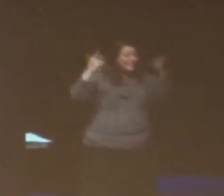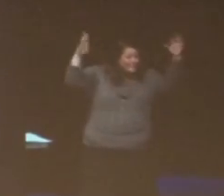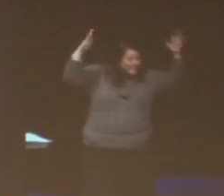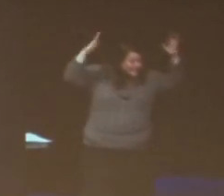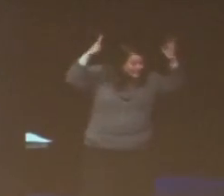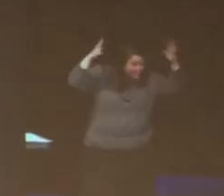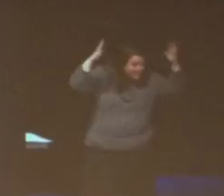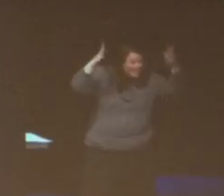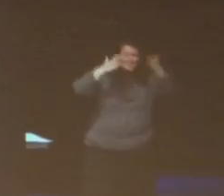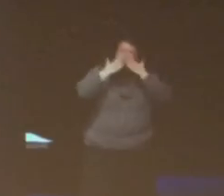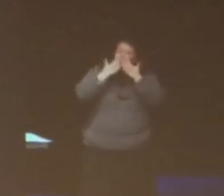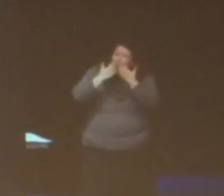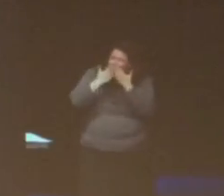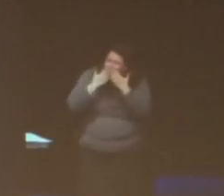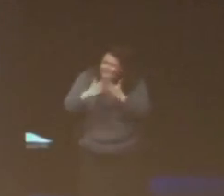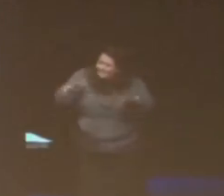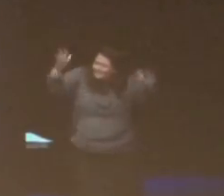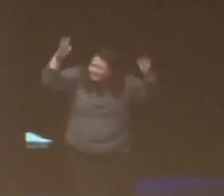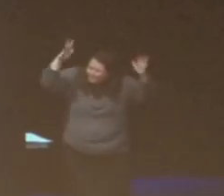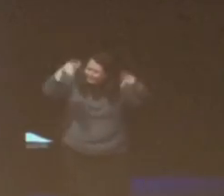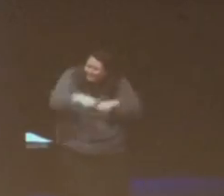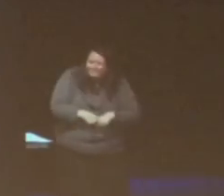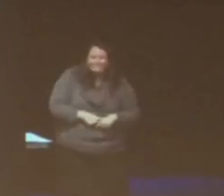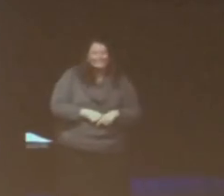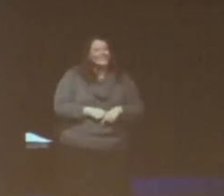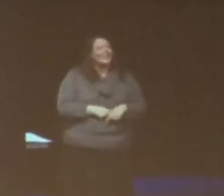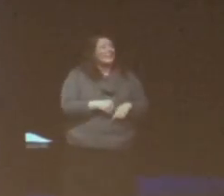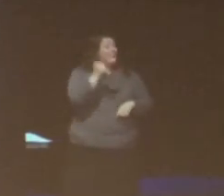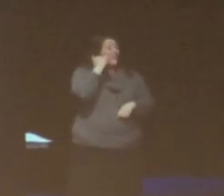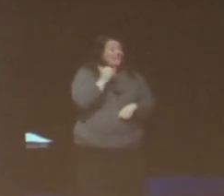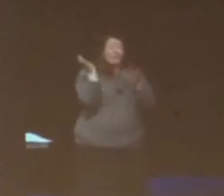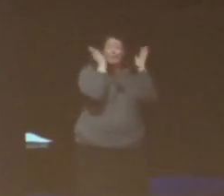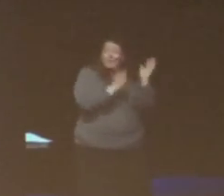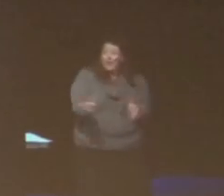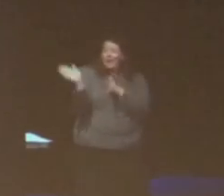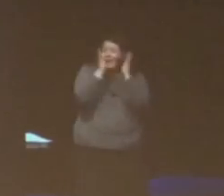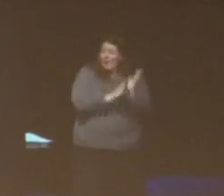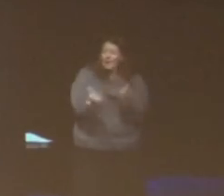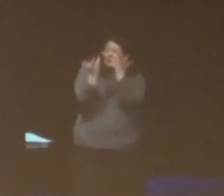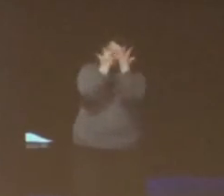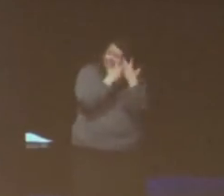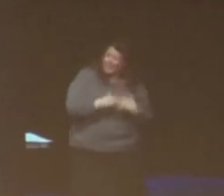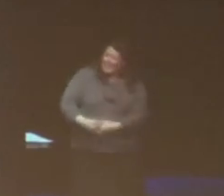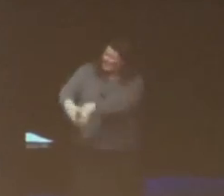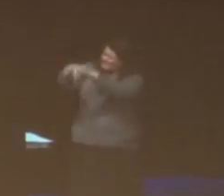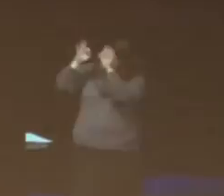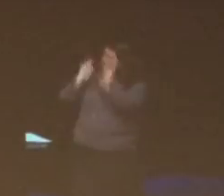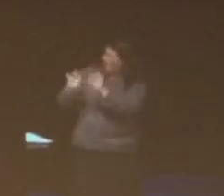this evening. Thank you so much for being here.